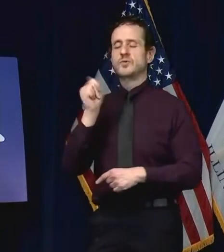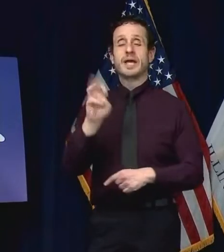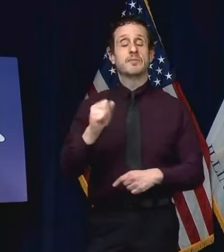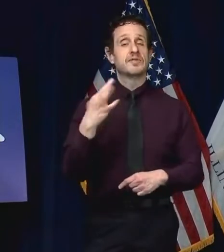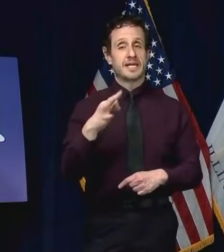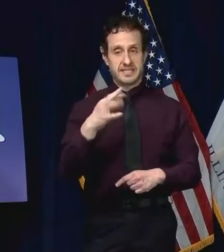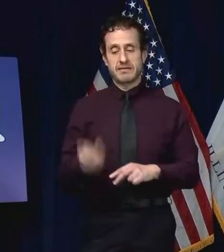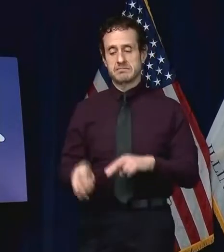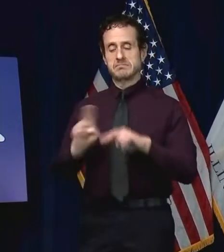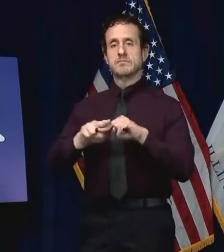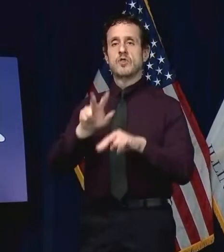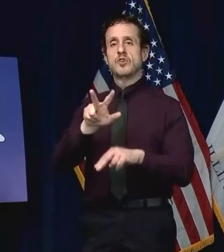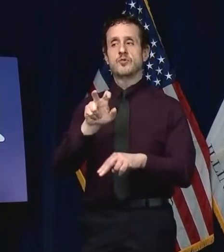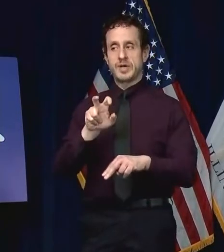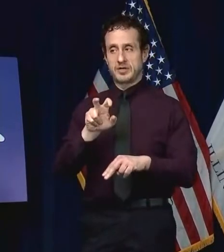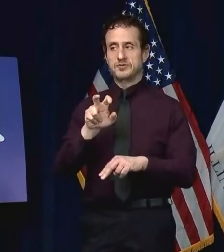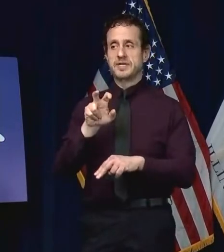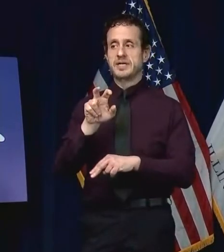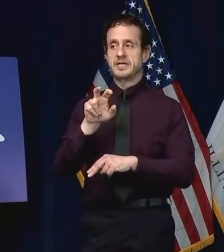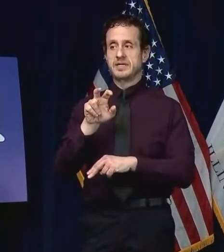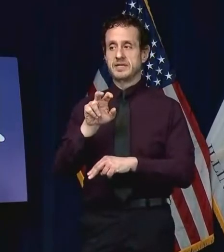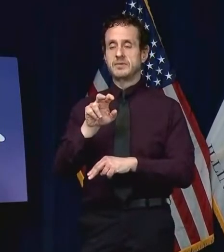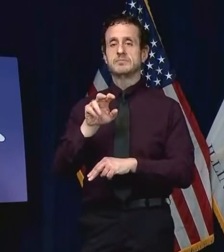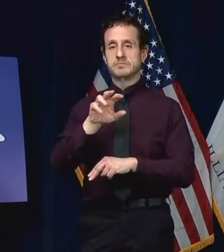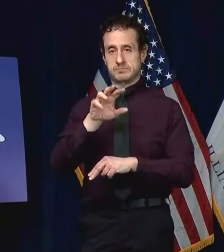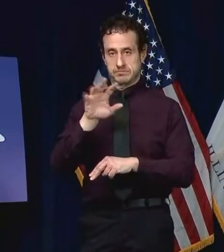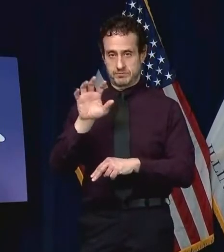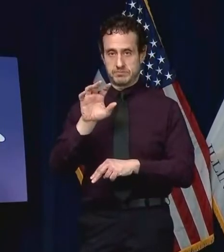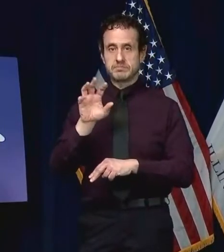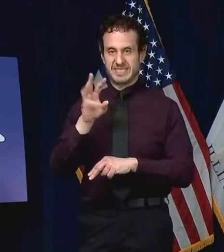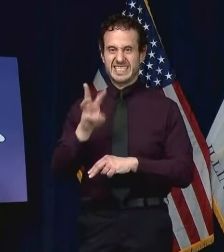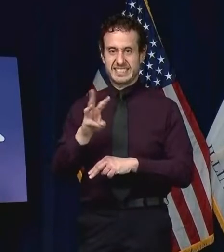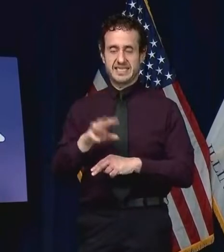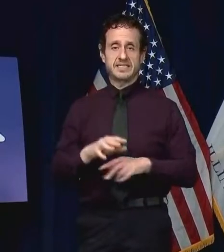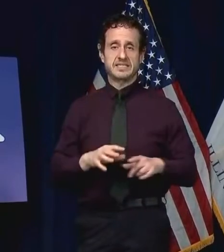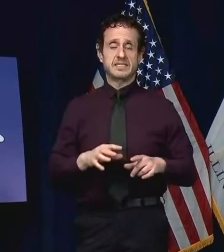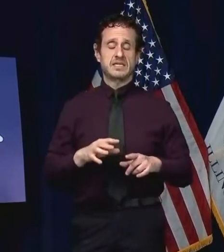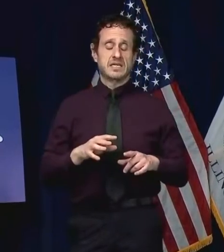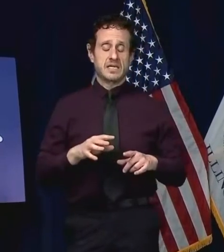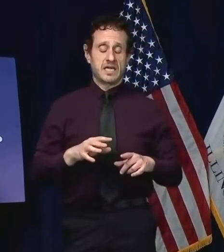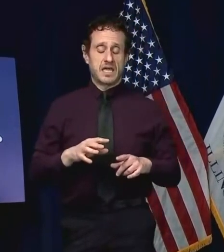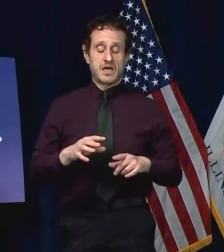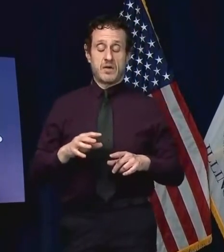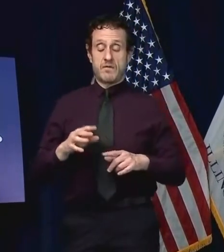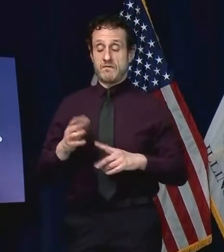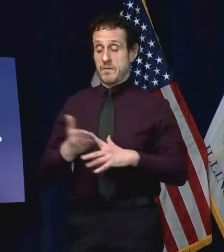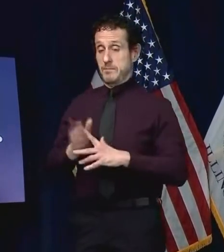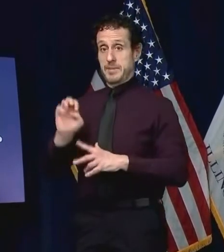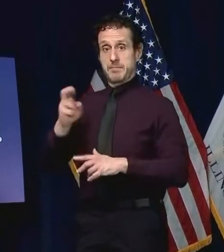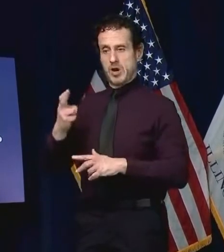Of 316 from April 14th. for context early modeling For in mid-march for For showed that without social